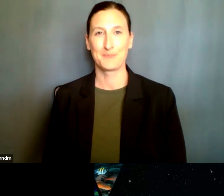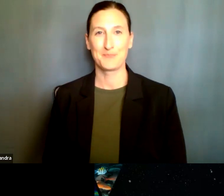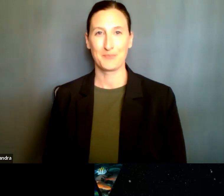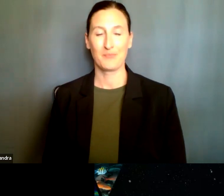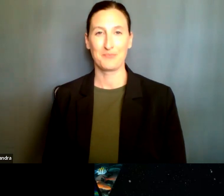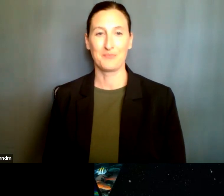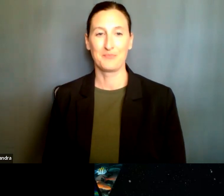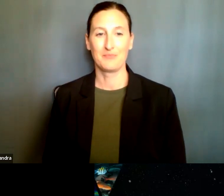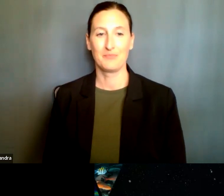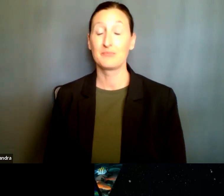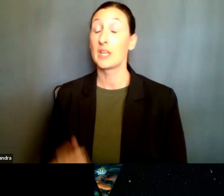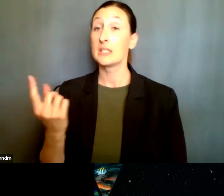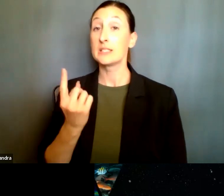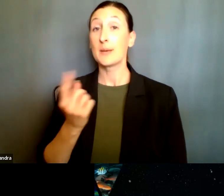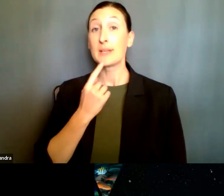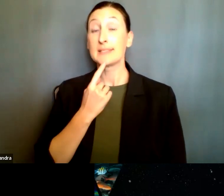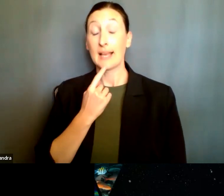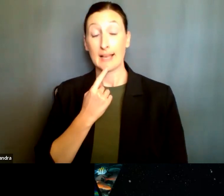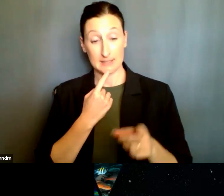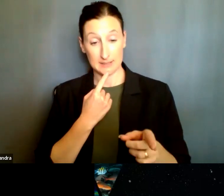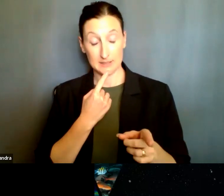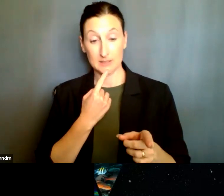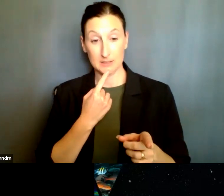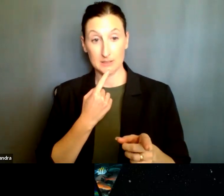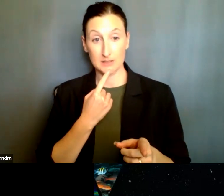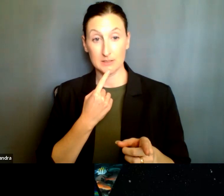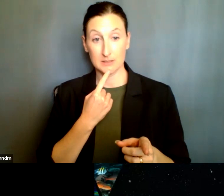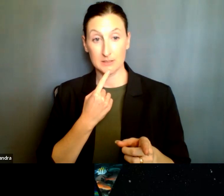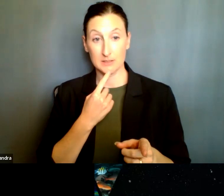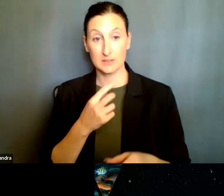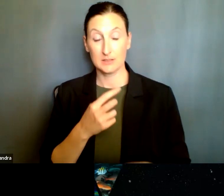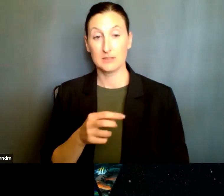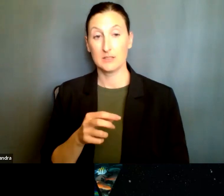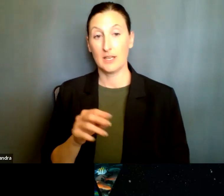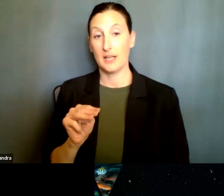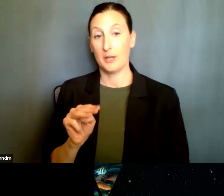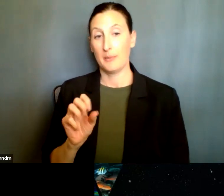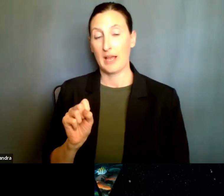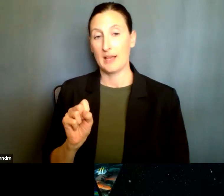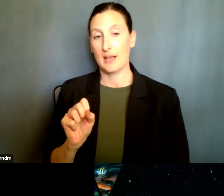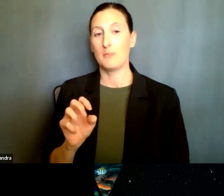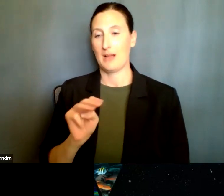Samantha Brewton Hunter: I see someone did say the URL from MyNSF and that's the same one that I went to. You'll see in the Q&A,